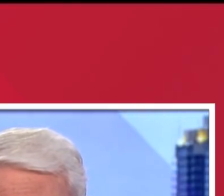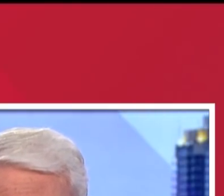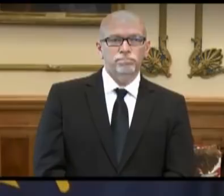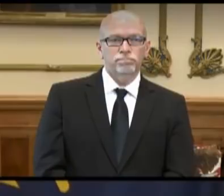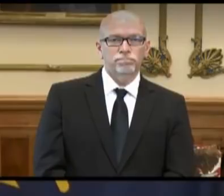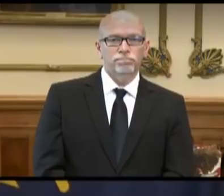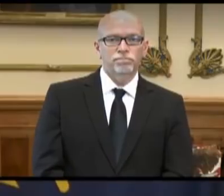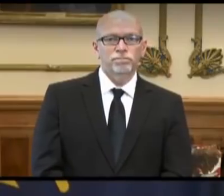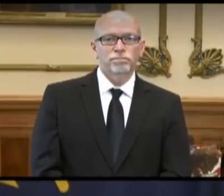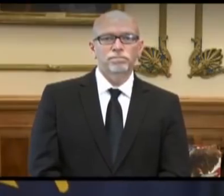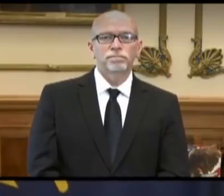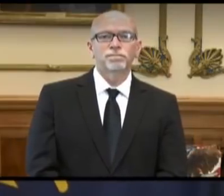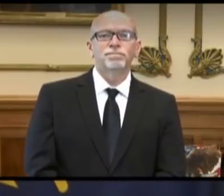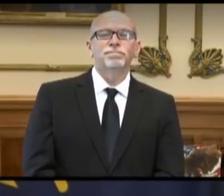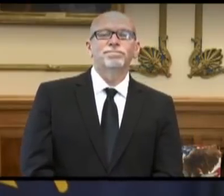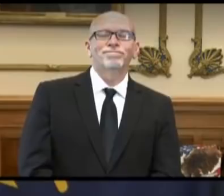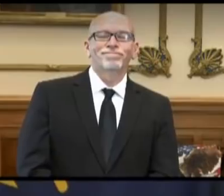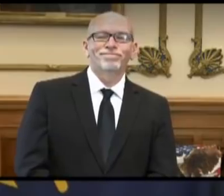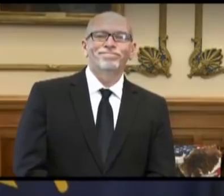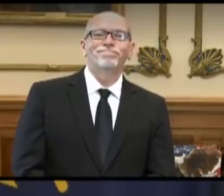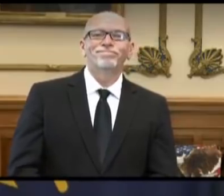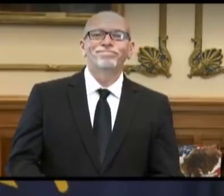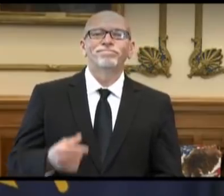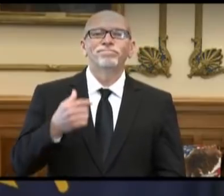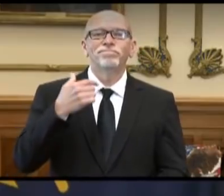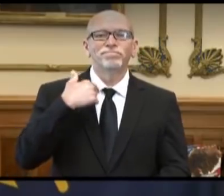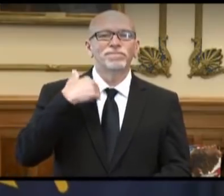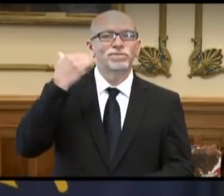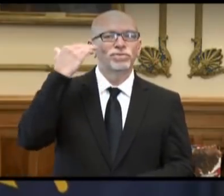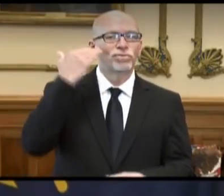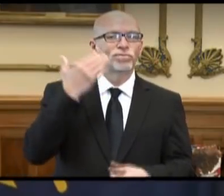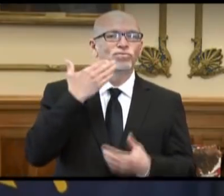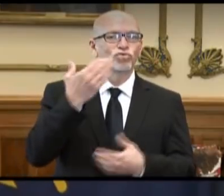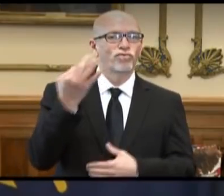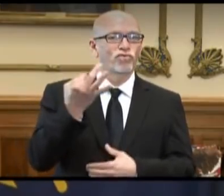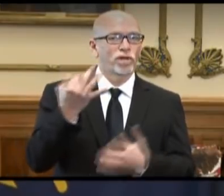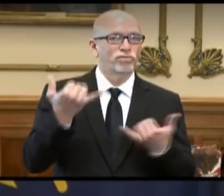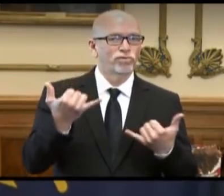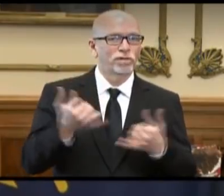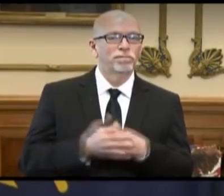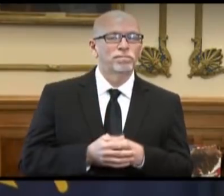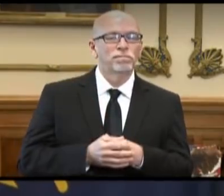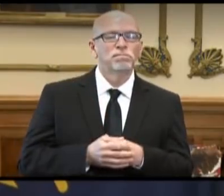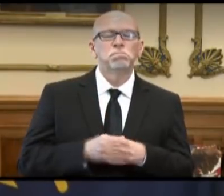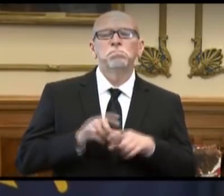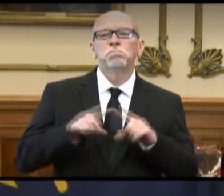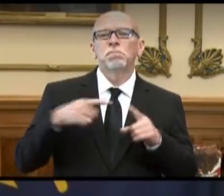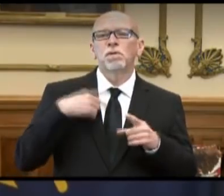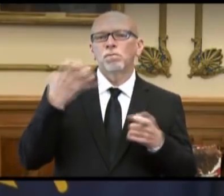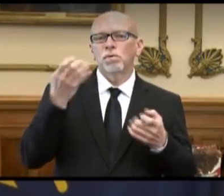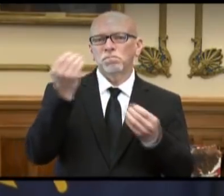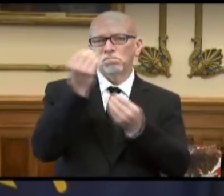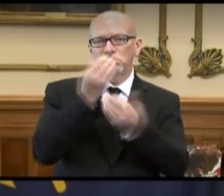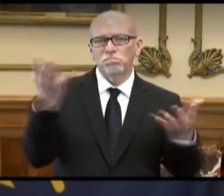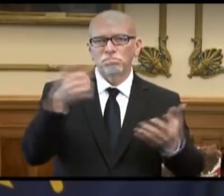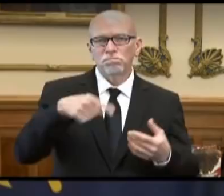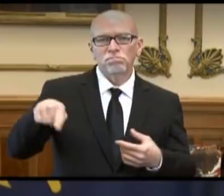HAVE DIED. LET'S GO AHEAD AND LET'S LISTEN TO THE GOVERNOR AND HEAR WHAT HE HAS TO SAY. I